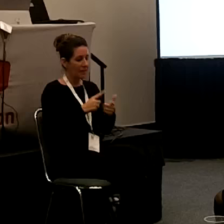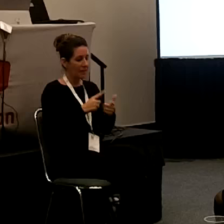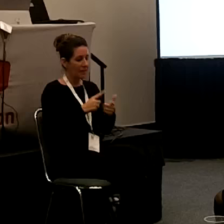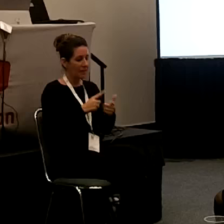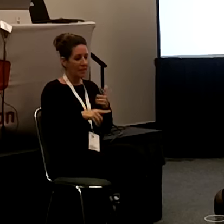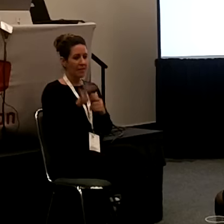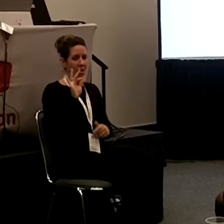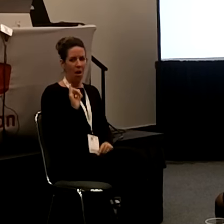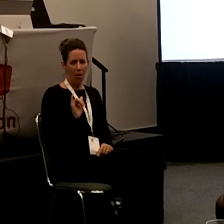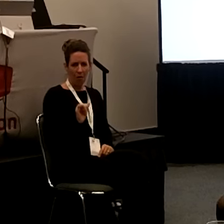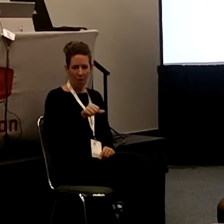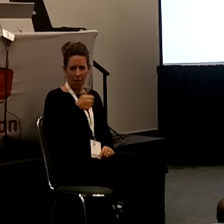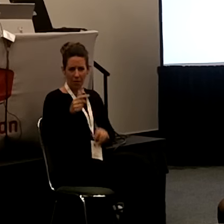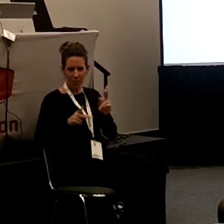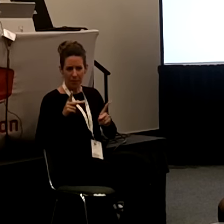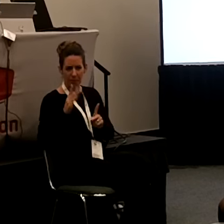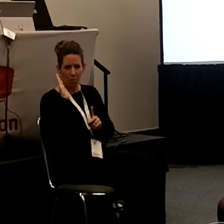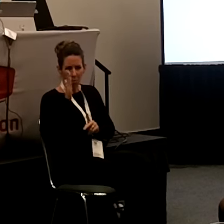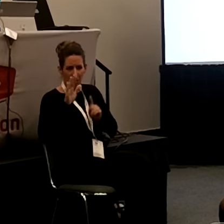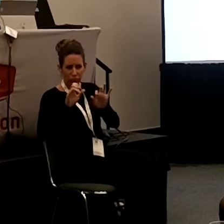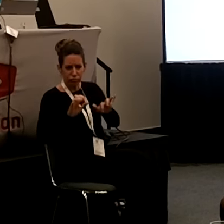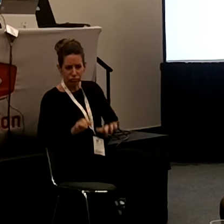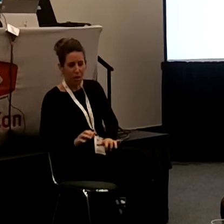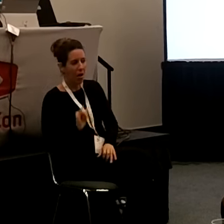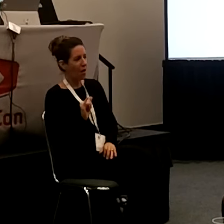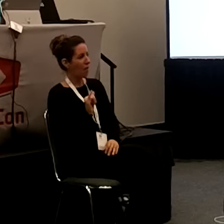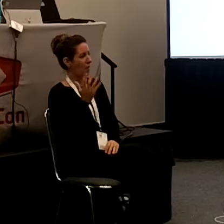oh, other people can do that. Okay, I'll accept this.